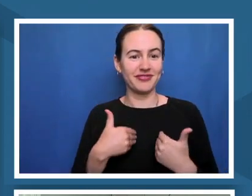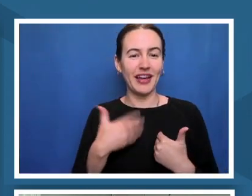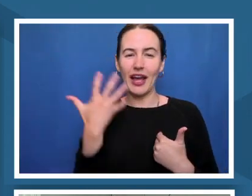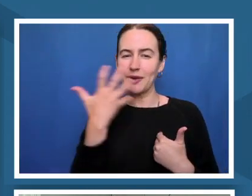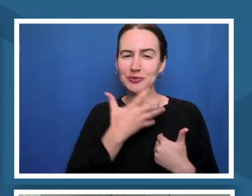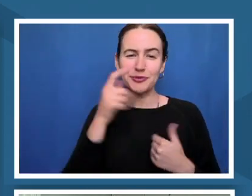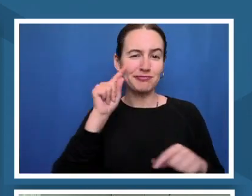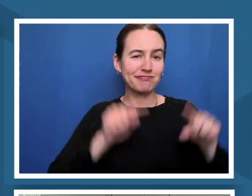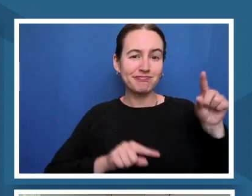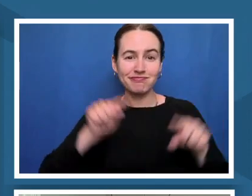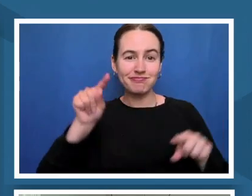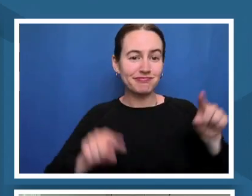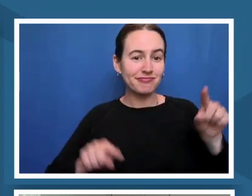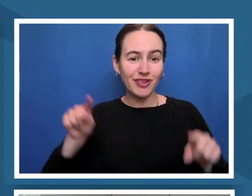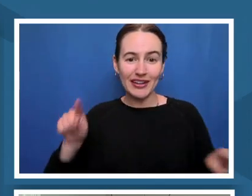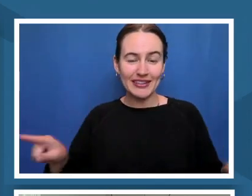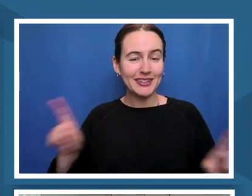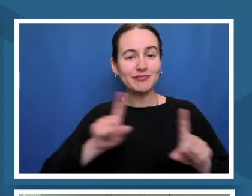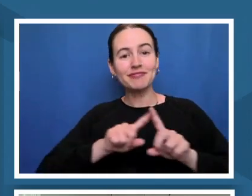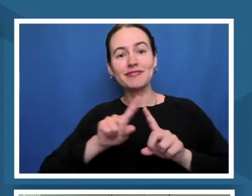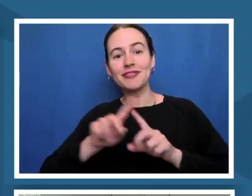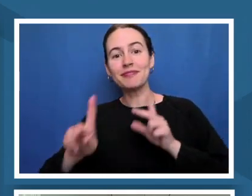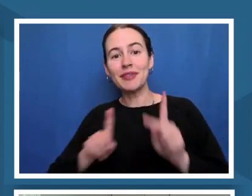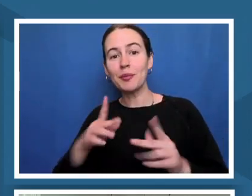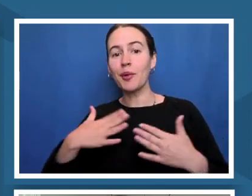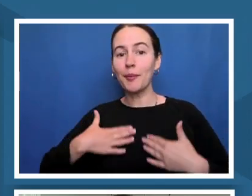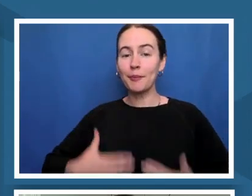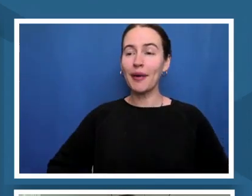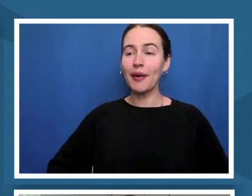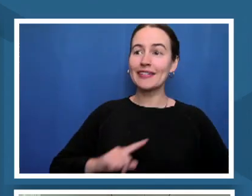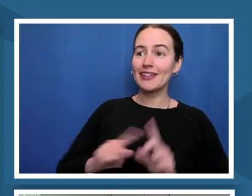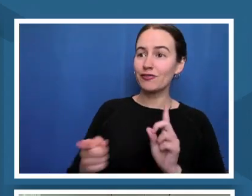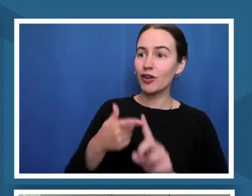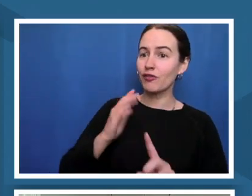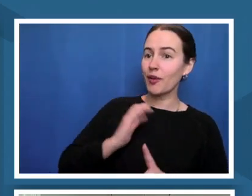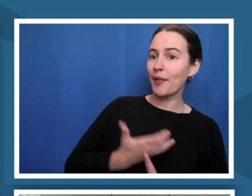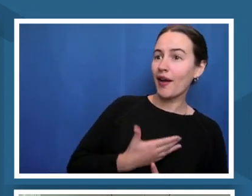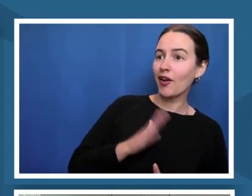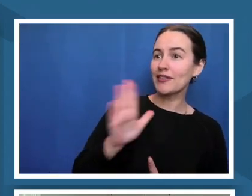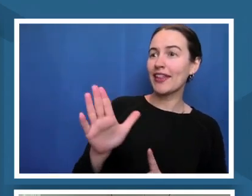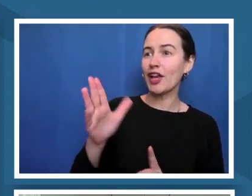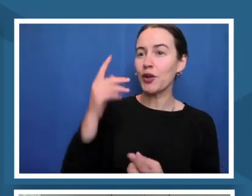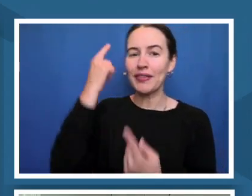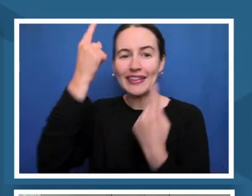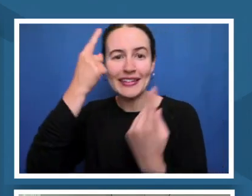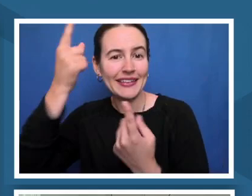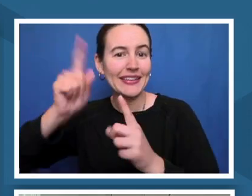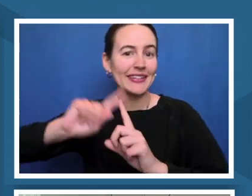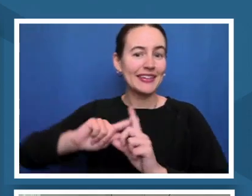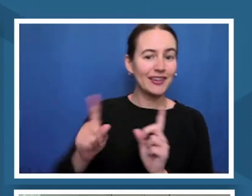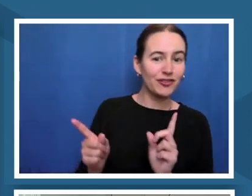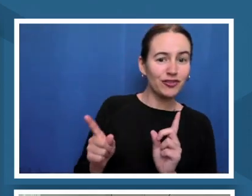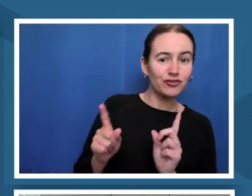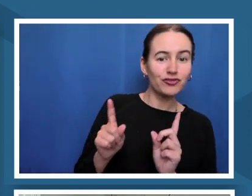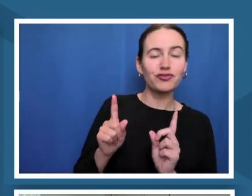of folks whose bodies look different from ours and who think differently from